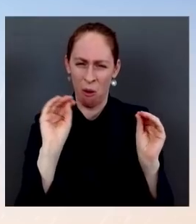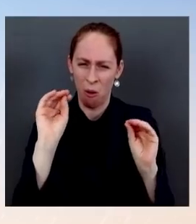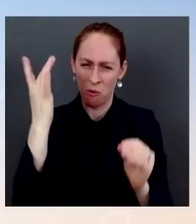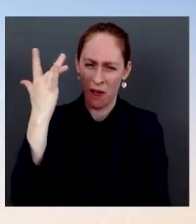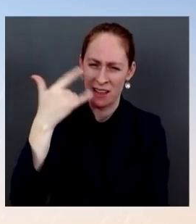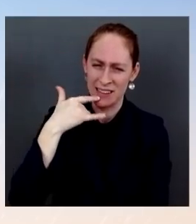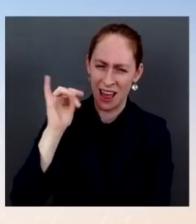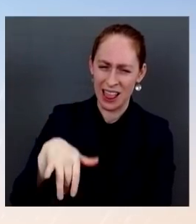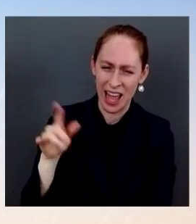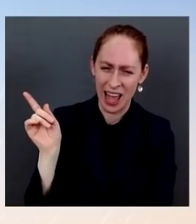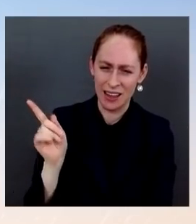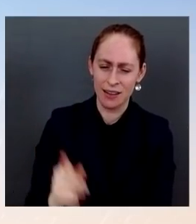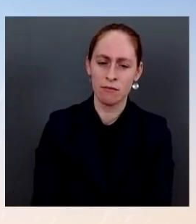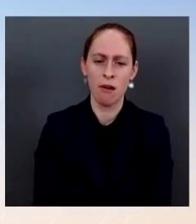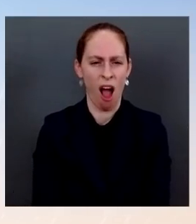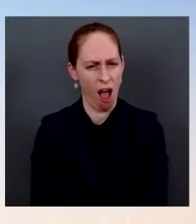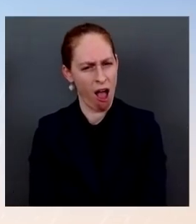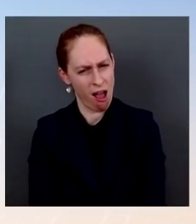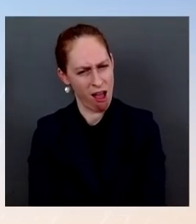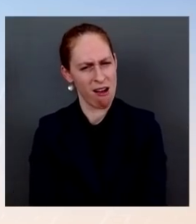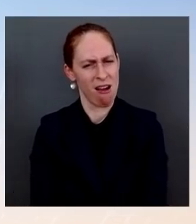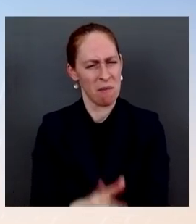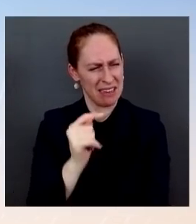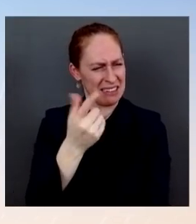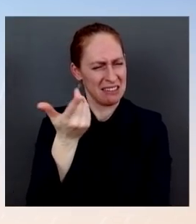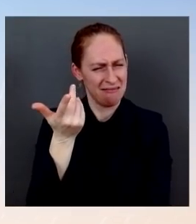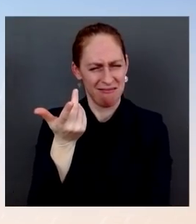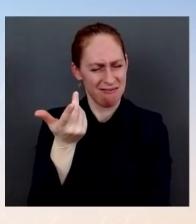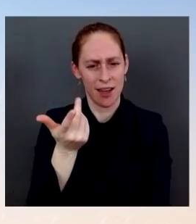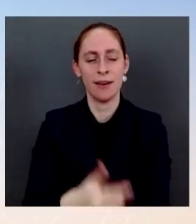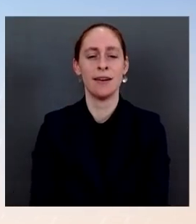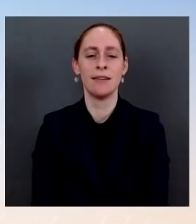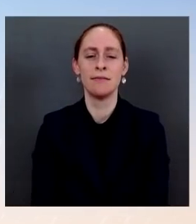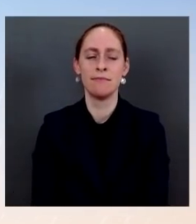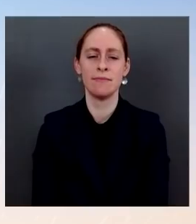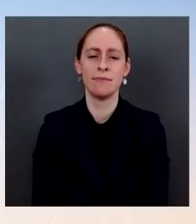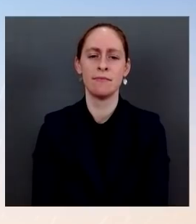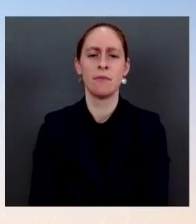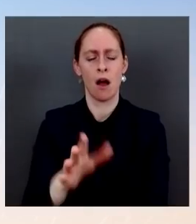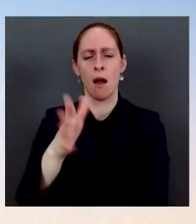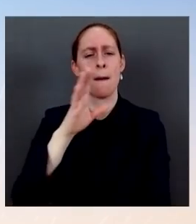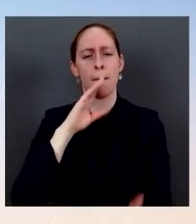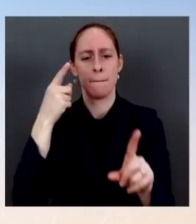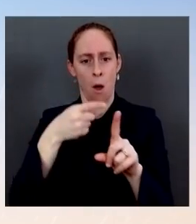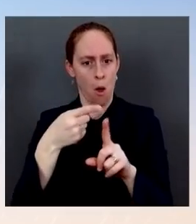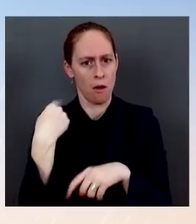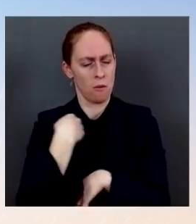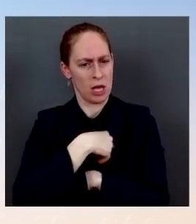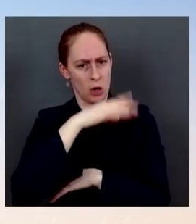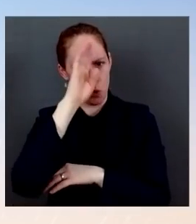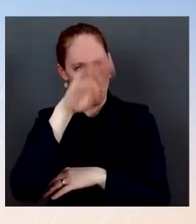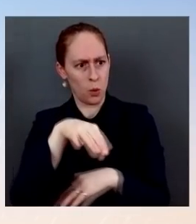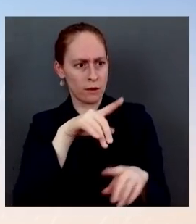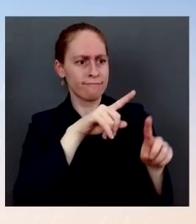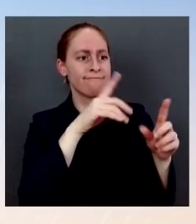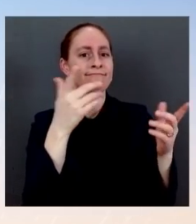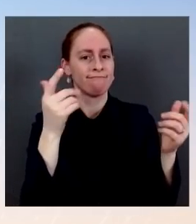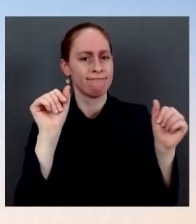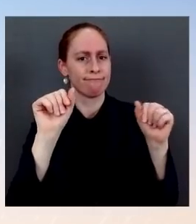Nobody knew exactly how transmissible they would be. We, of course, knew that there would be additional variants at some point coming; we didn't know what they would look like.